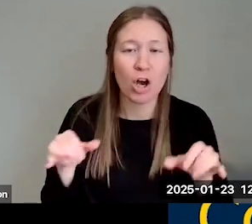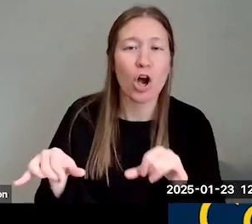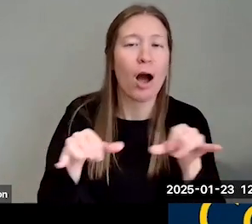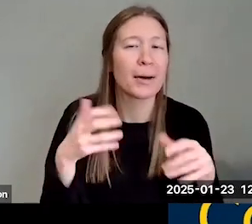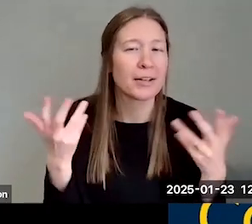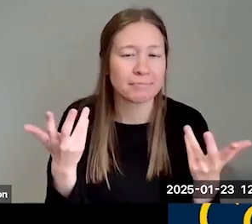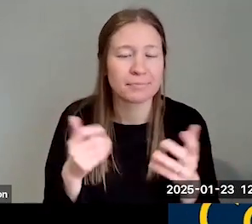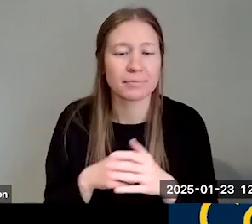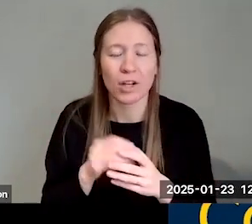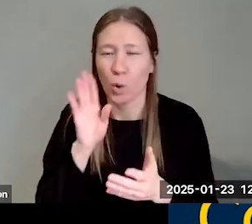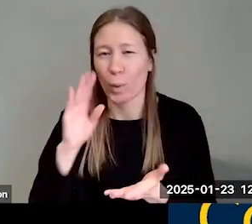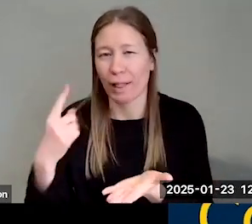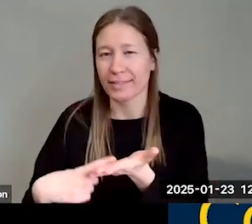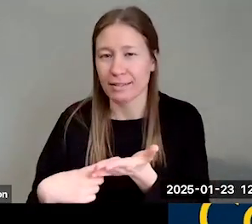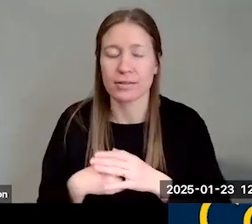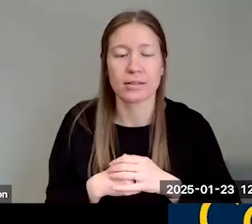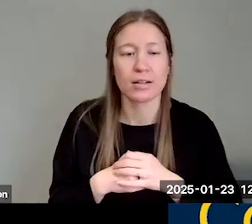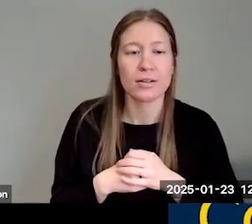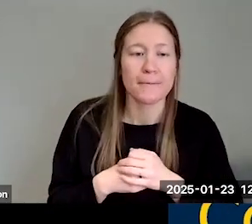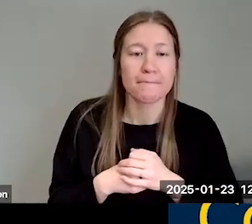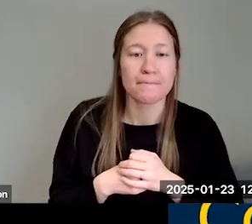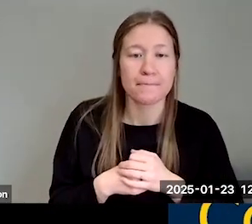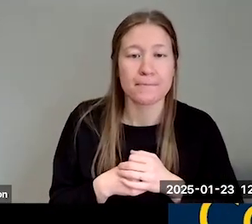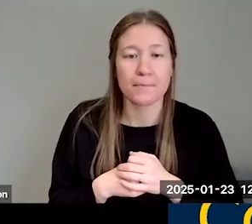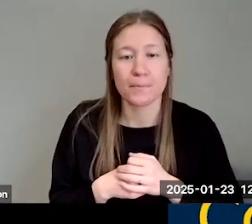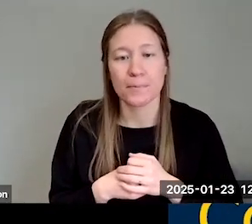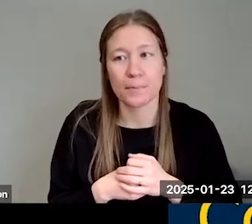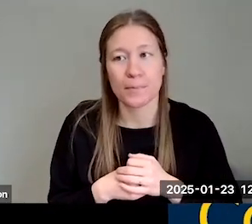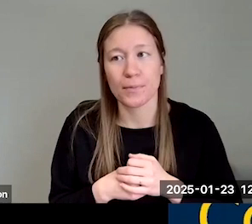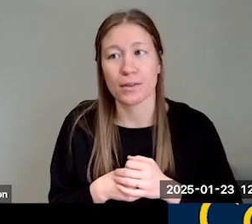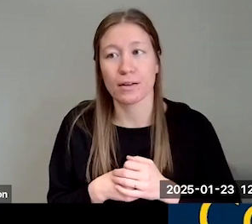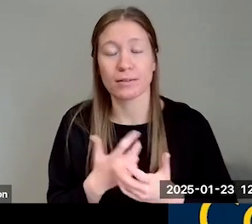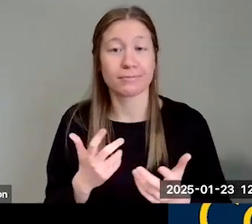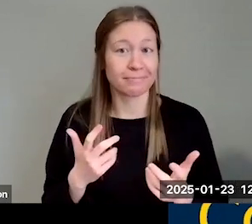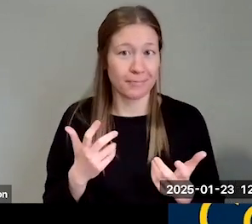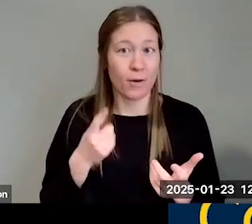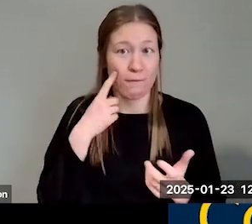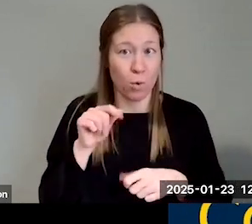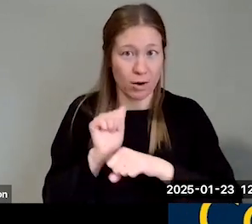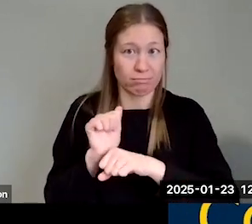and we'll discuss those briefly. So within the lifecycle of an employment,